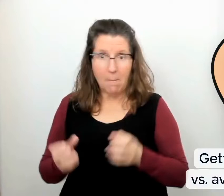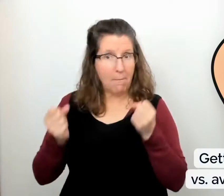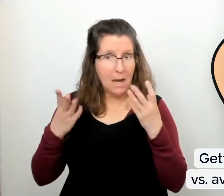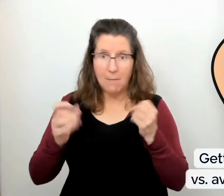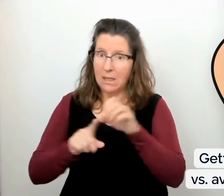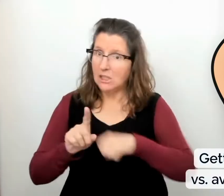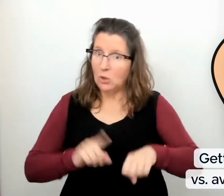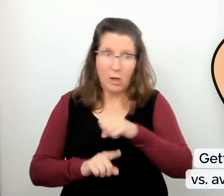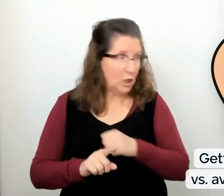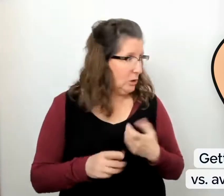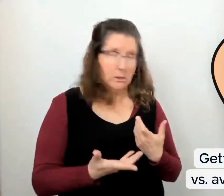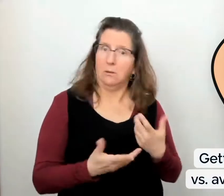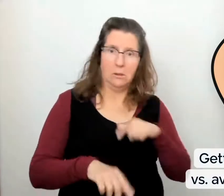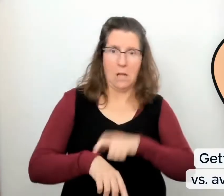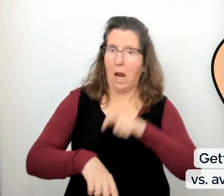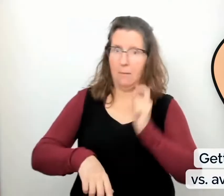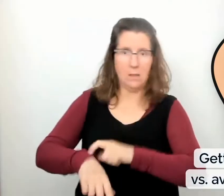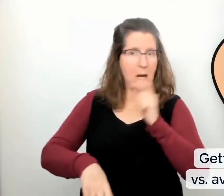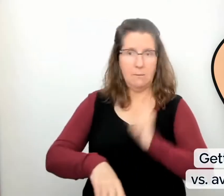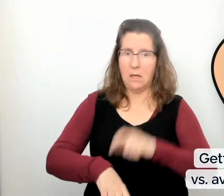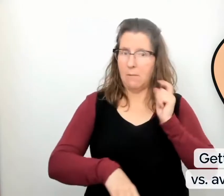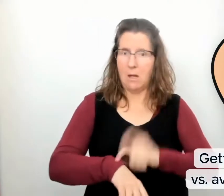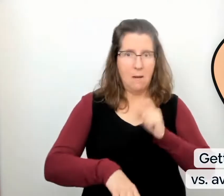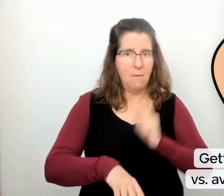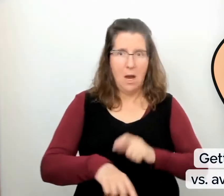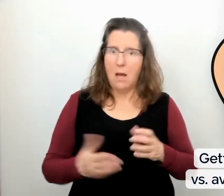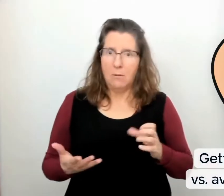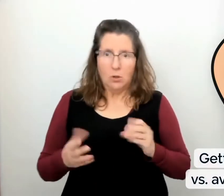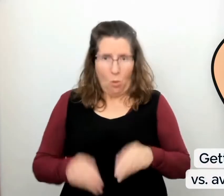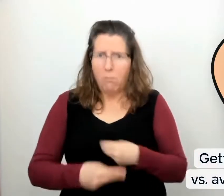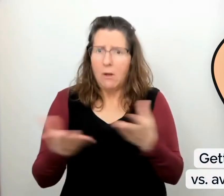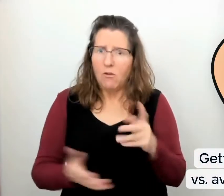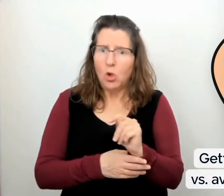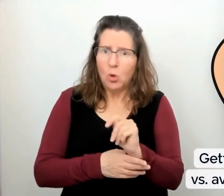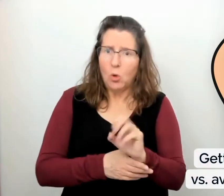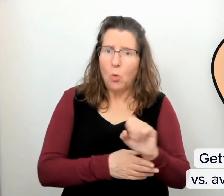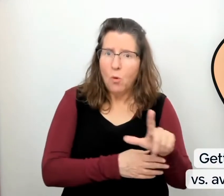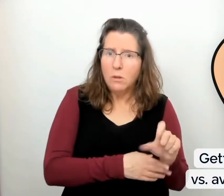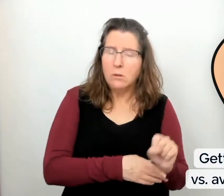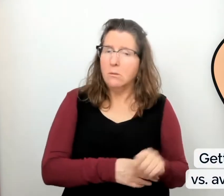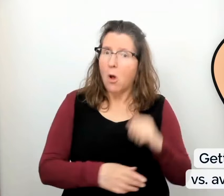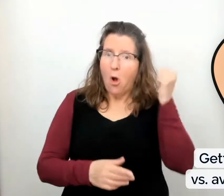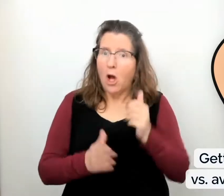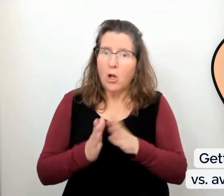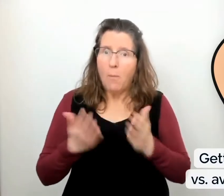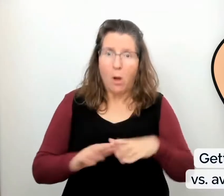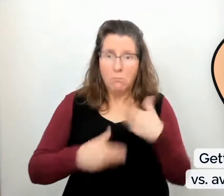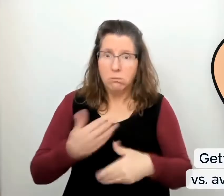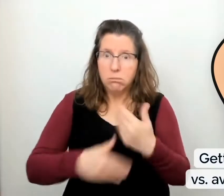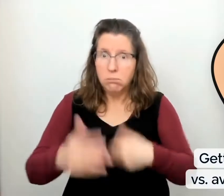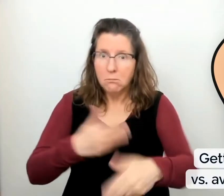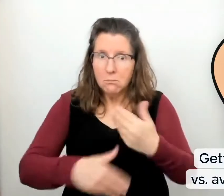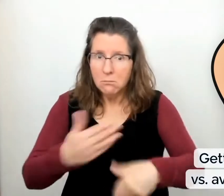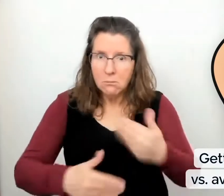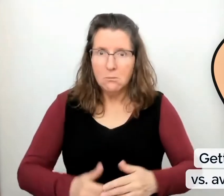There are so many demands on your time. Eureka! A tool is found to support the students learning, so we use it.